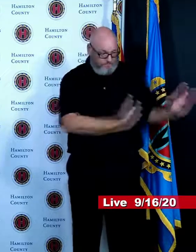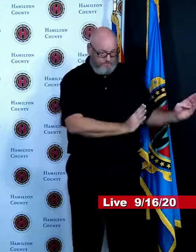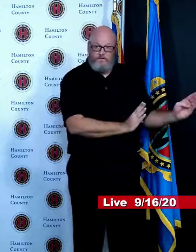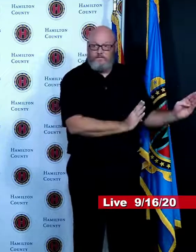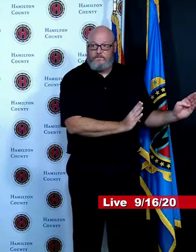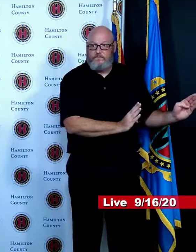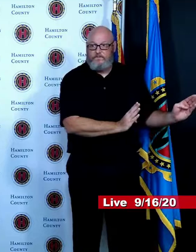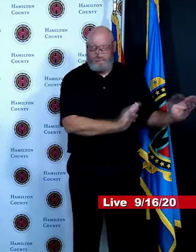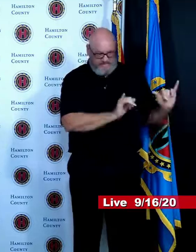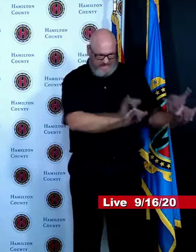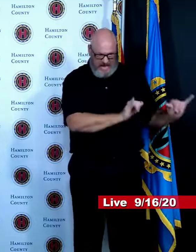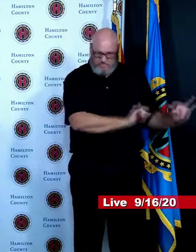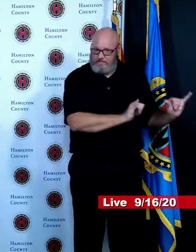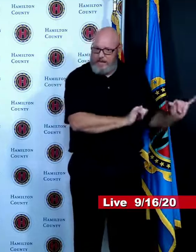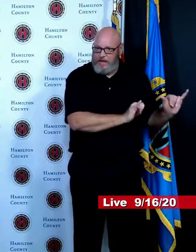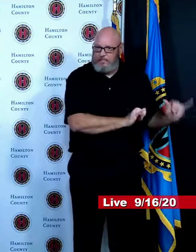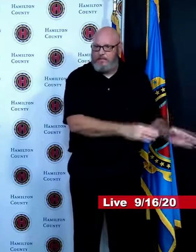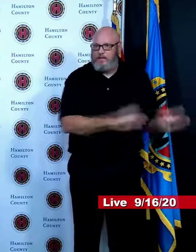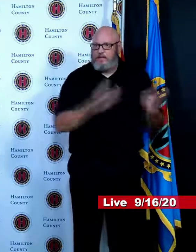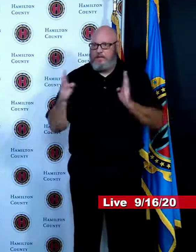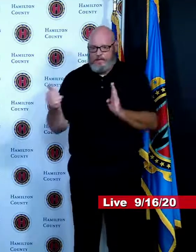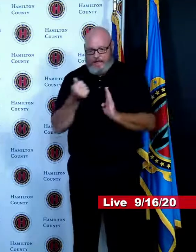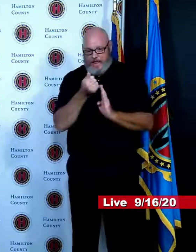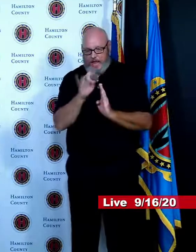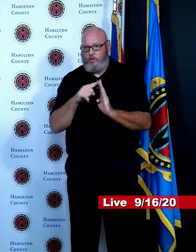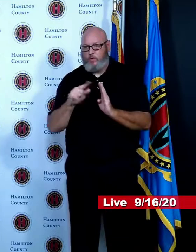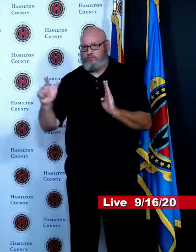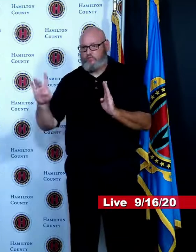the 18 to 24 which is your young adult college and so